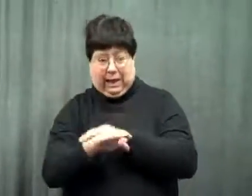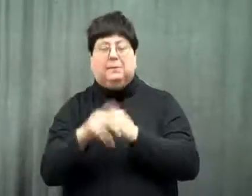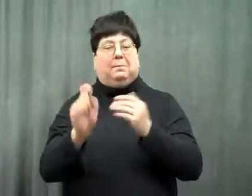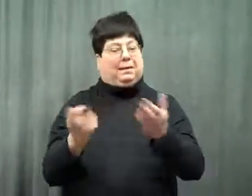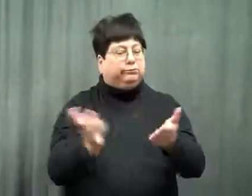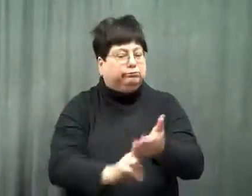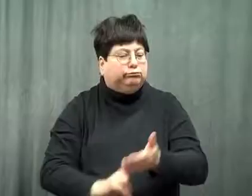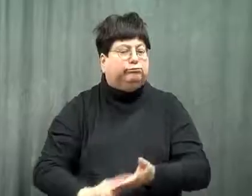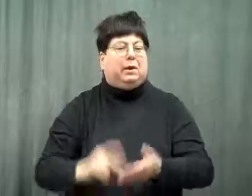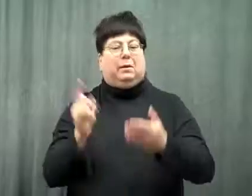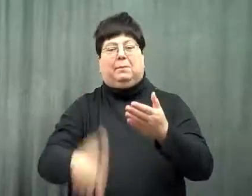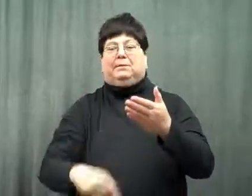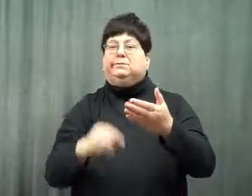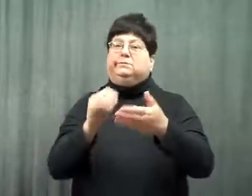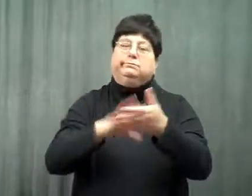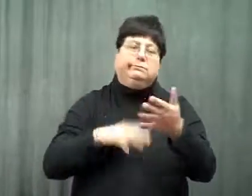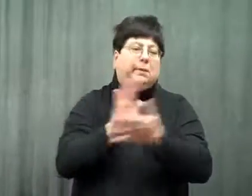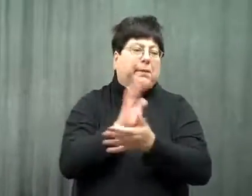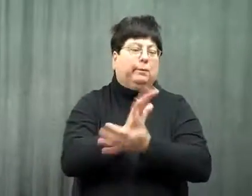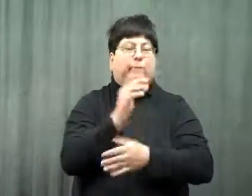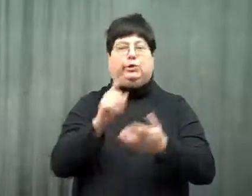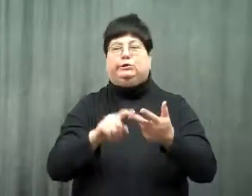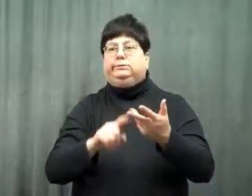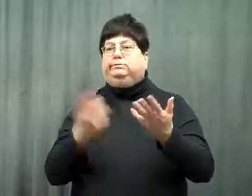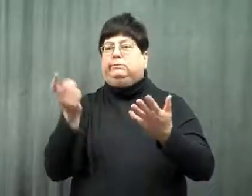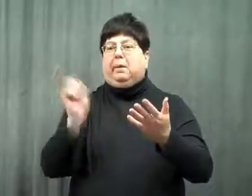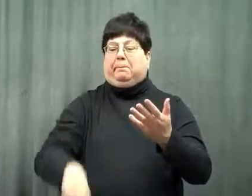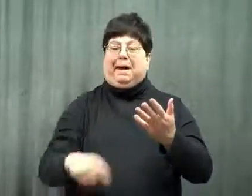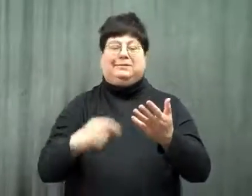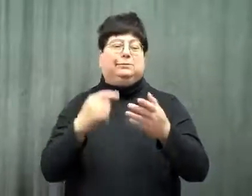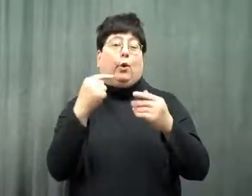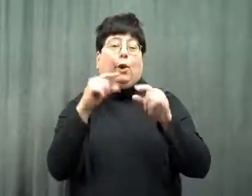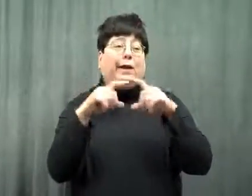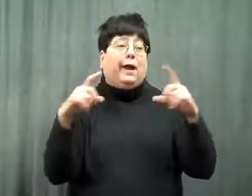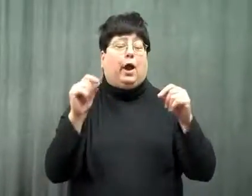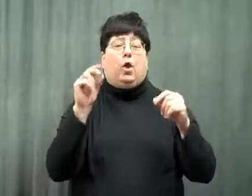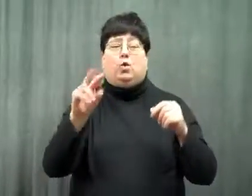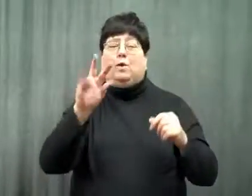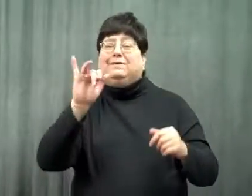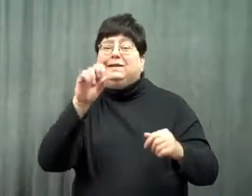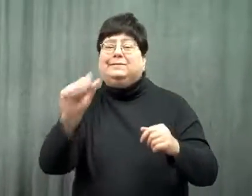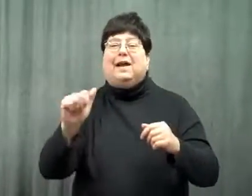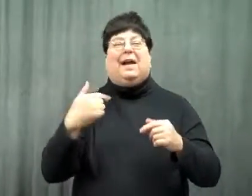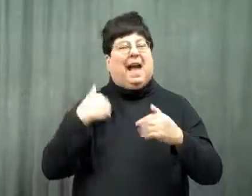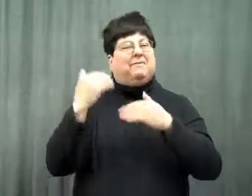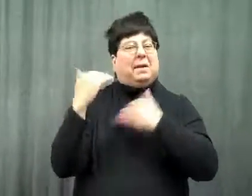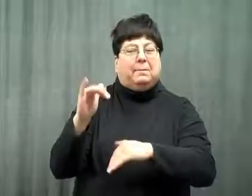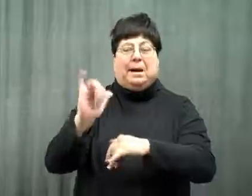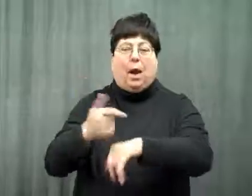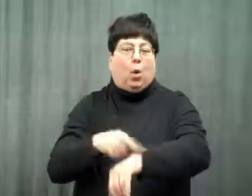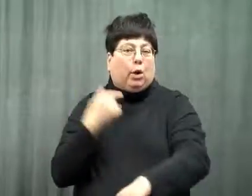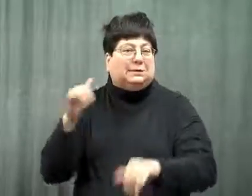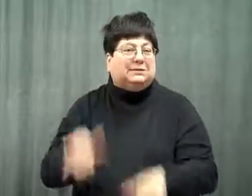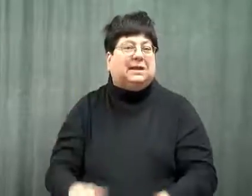Immigrants must register, fill out paperwork and get a green card or visa that specifies how long they may stay,